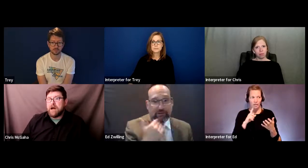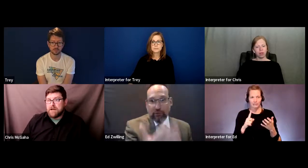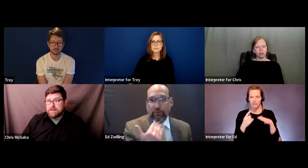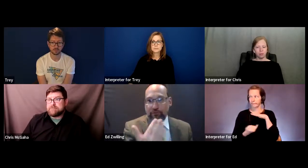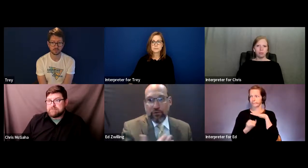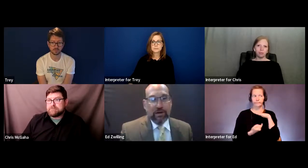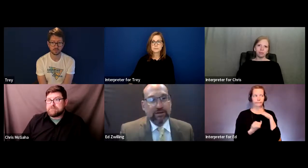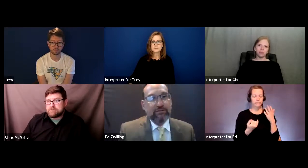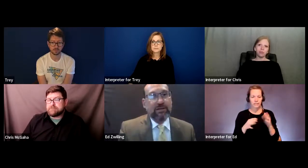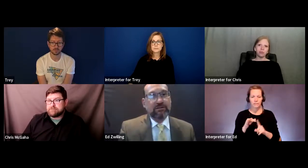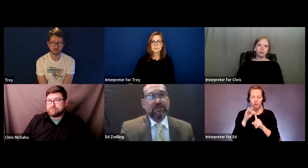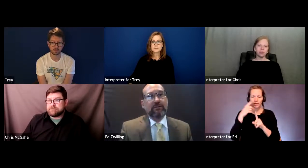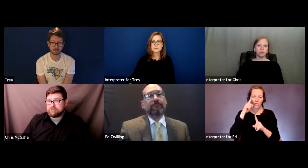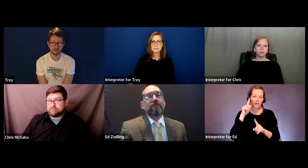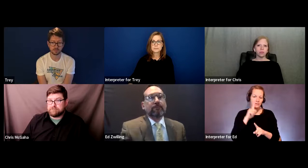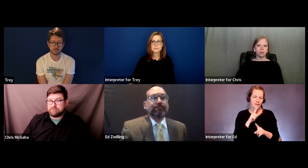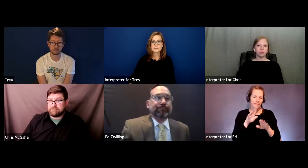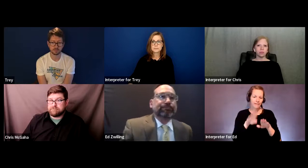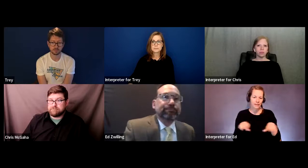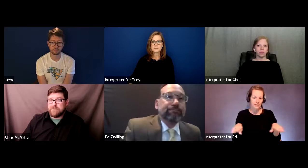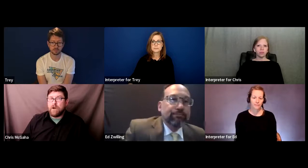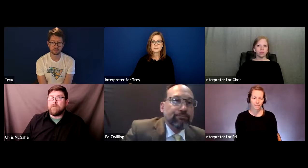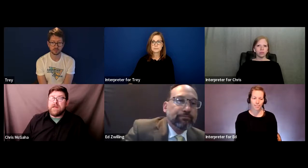especially for Deaf kids.